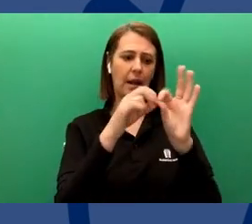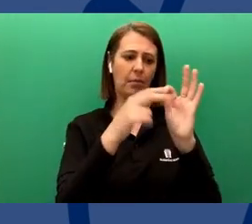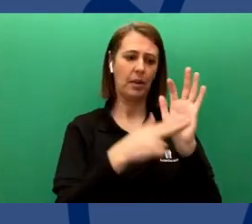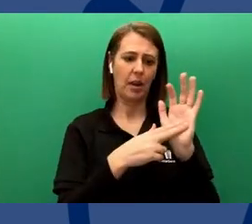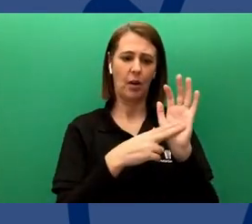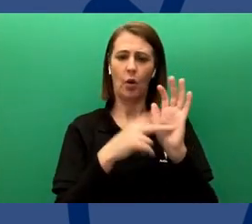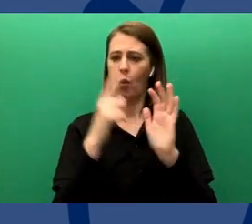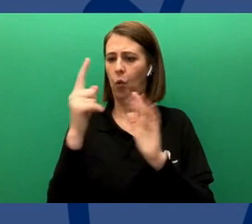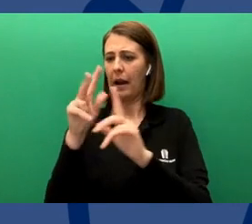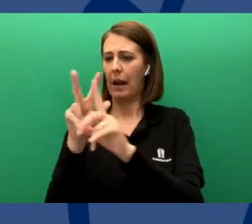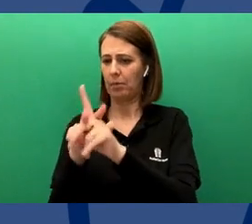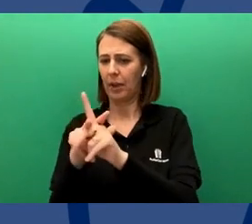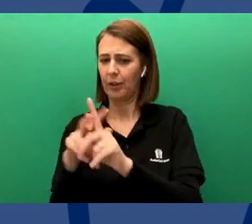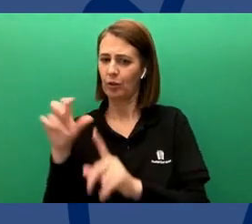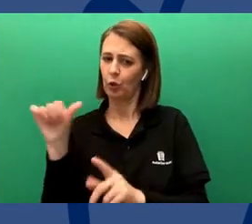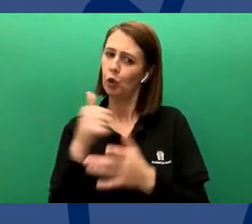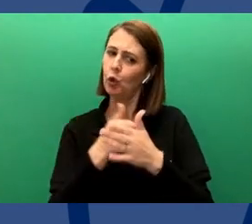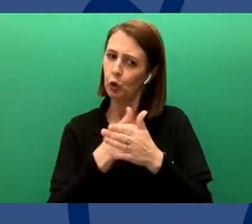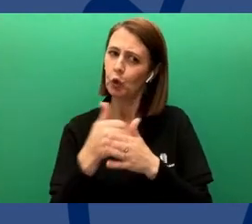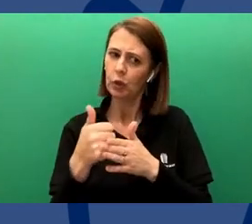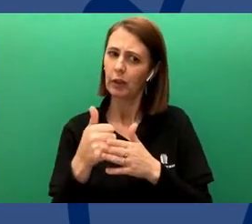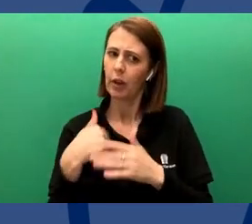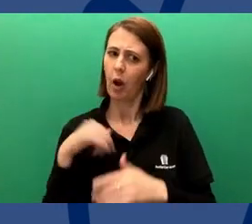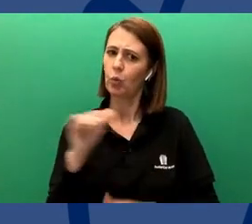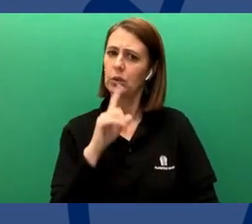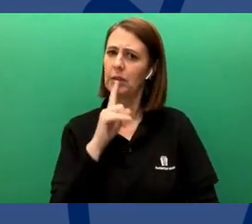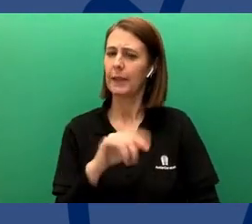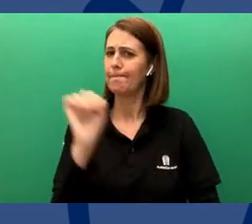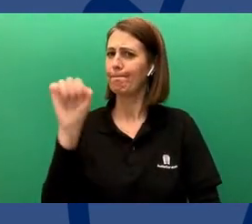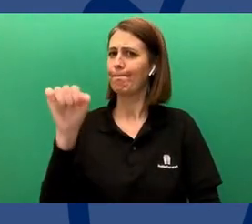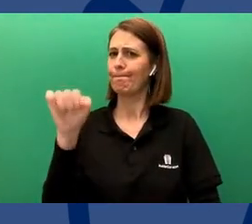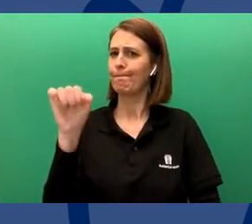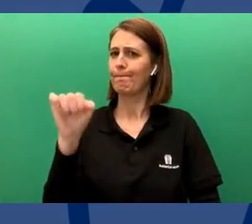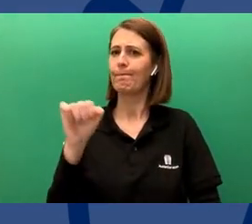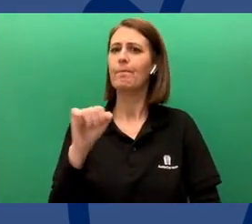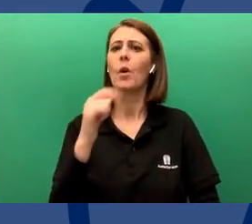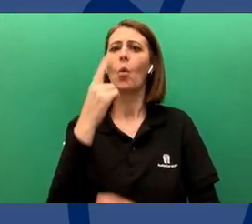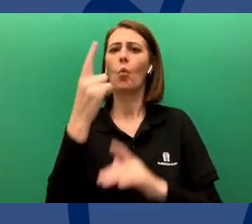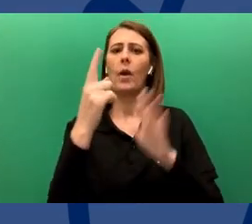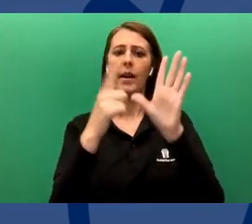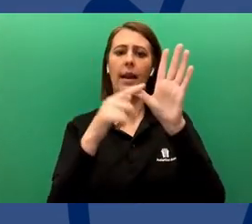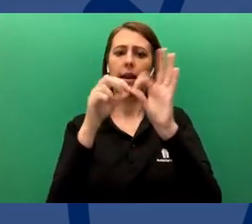I would say so, yeah. Yeah, generally I think one ABN is one business.